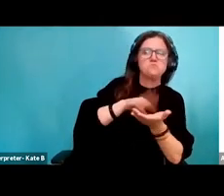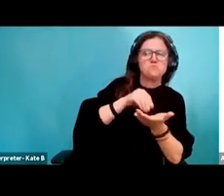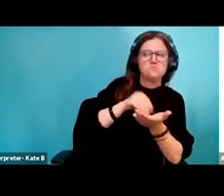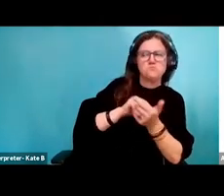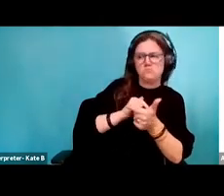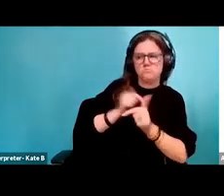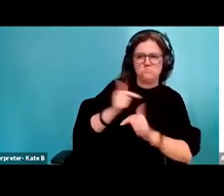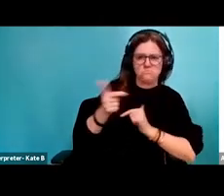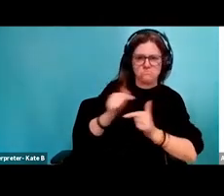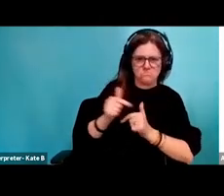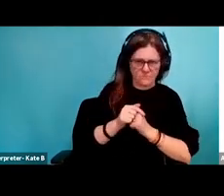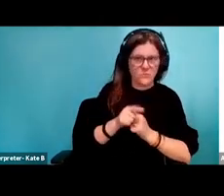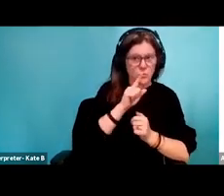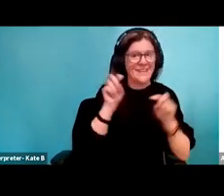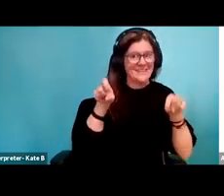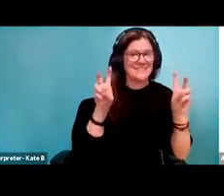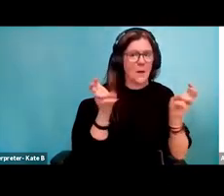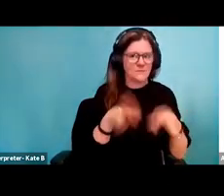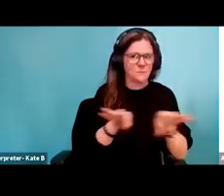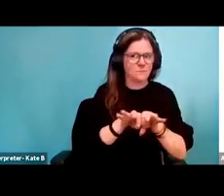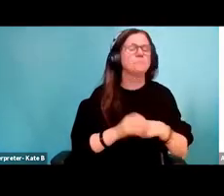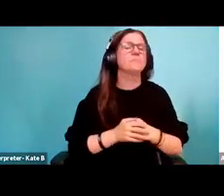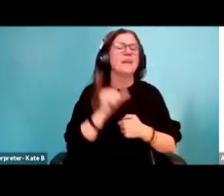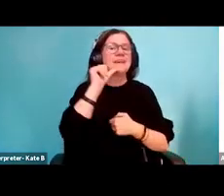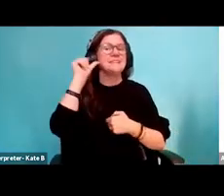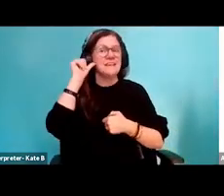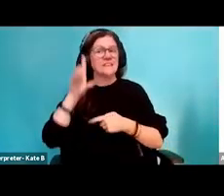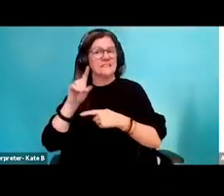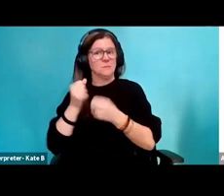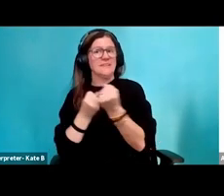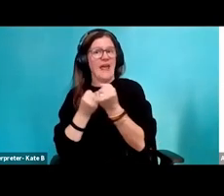important topic. Yesterday you heard from disabled advocates from the community and